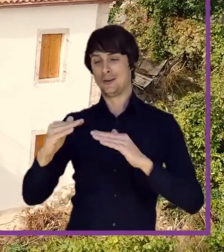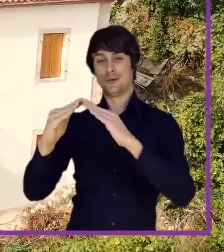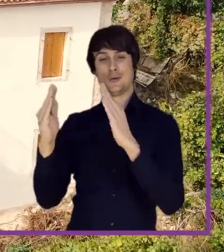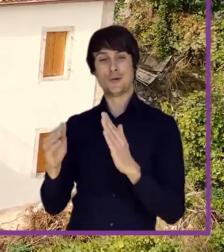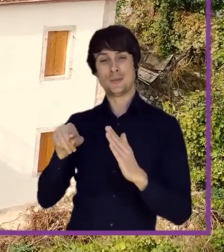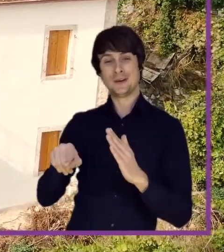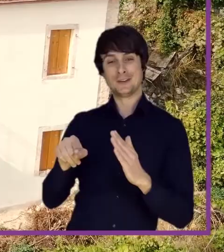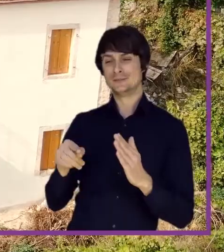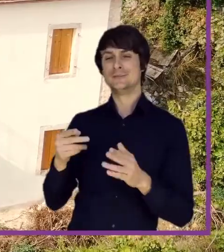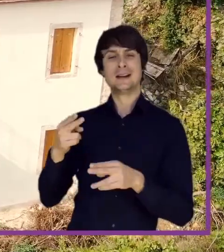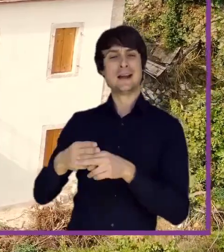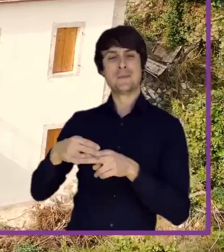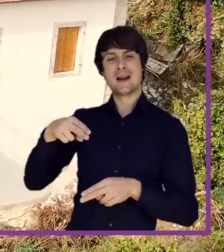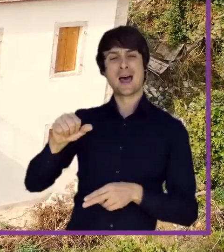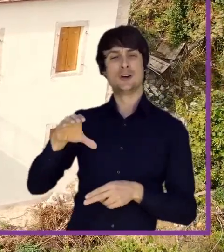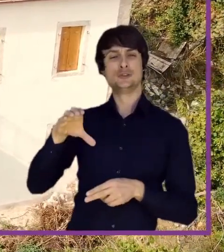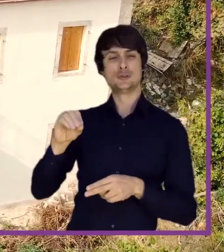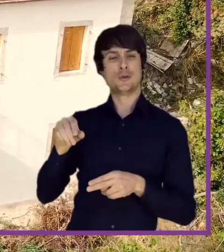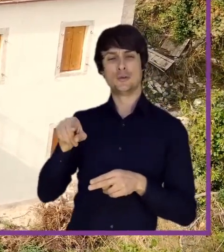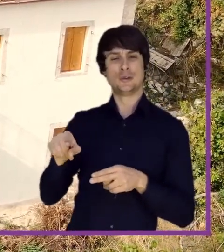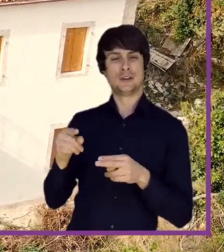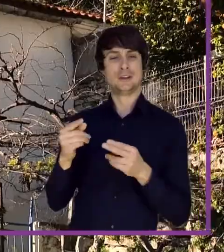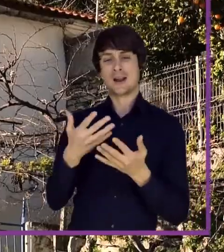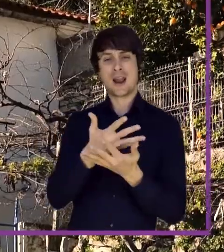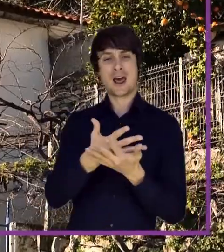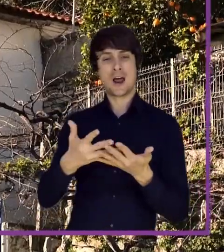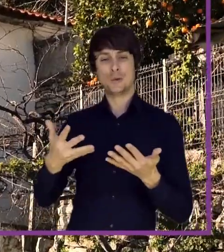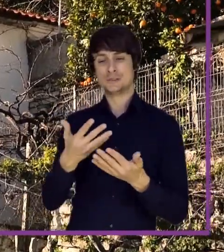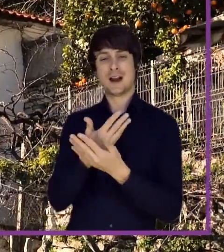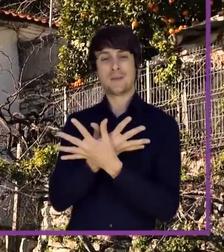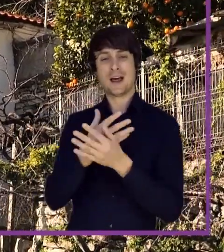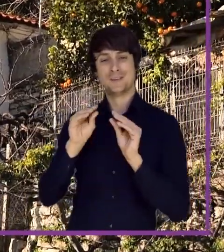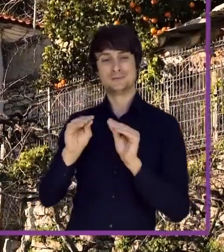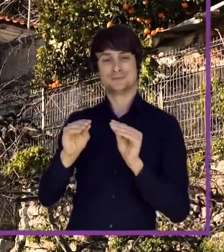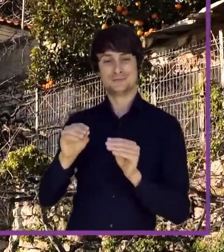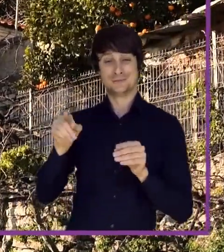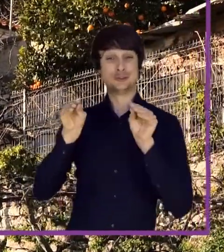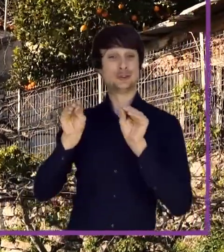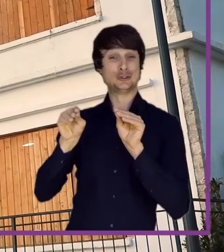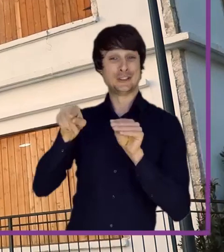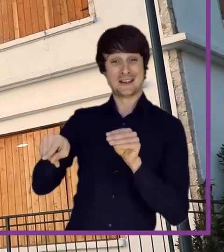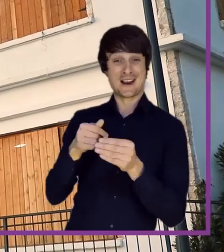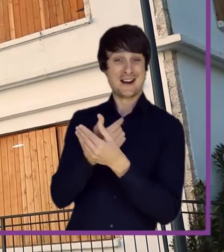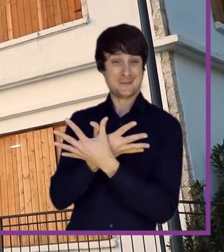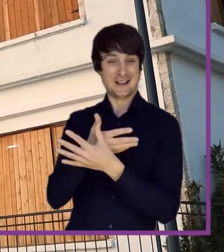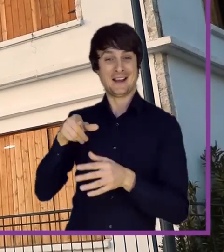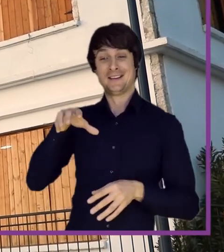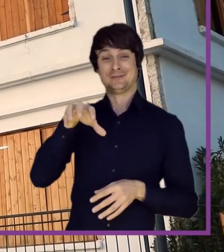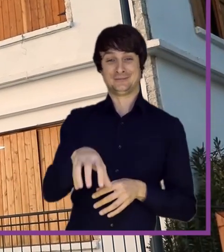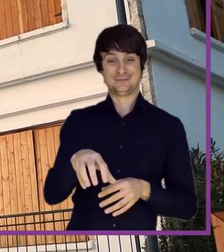the school opened in Vuno in 1902; The house of Nase Benit, who fought against the invaders,